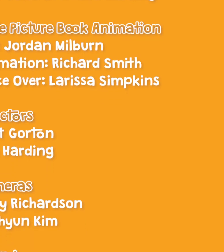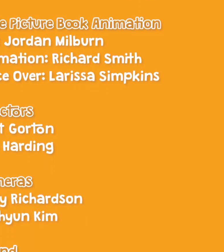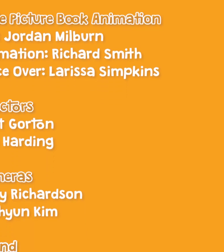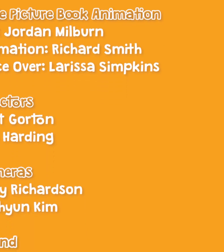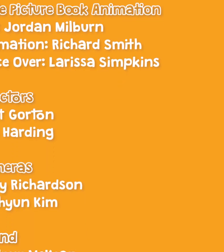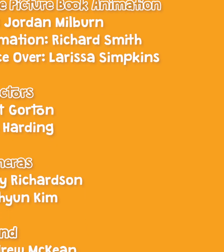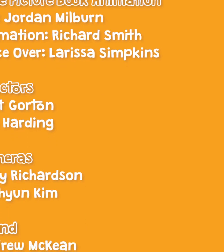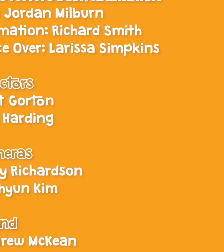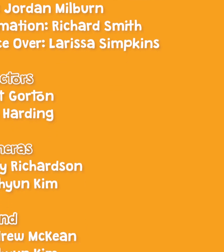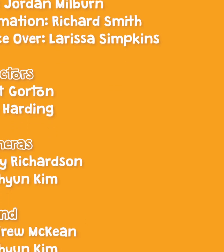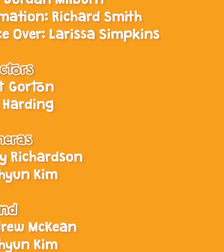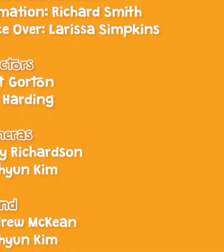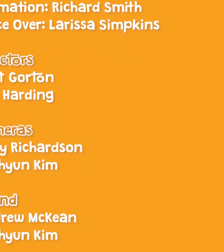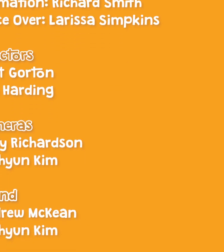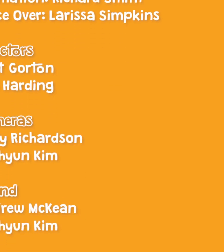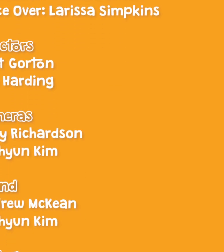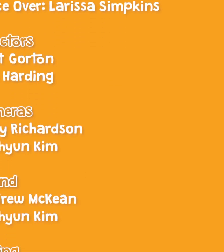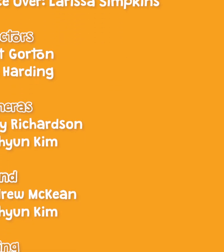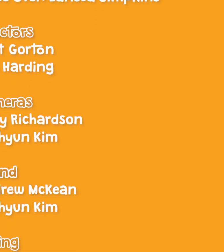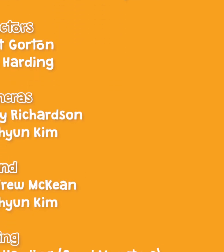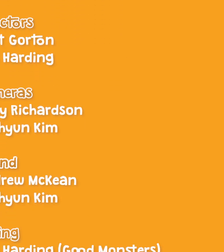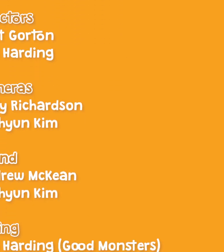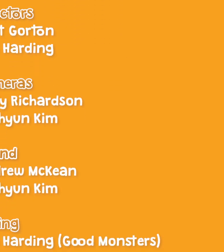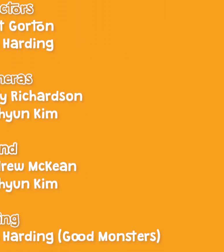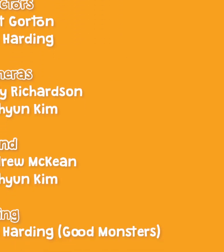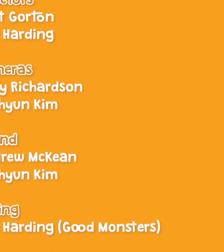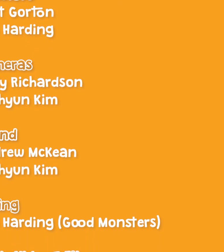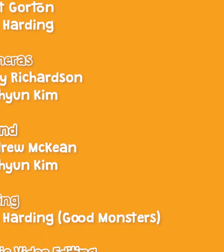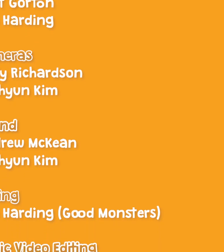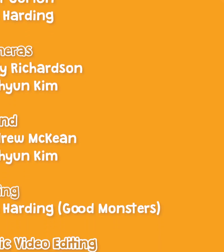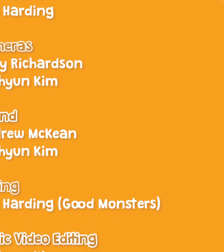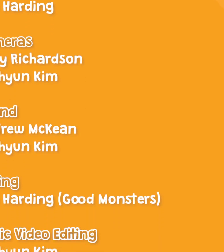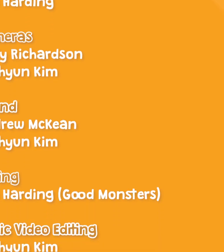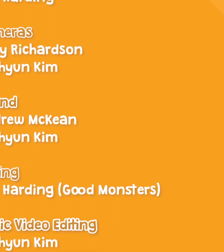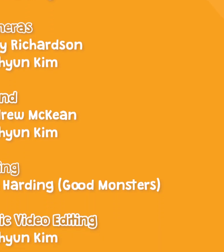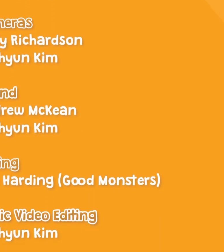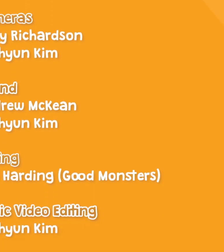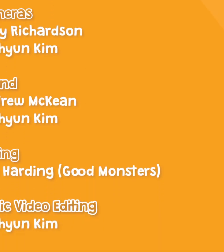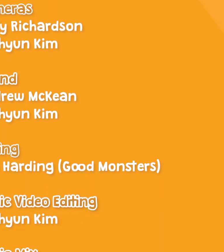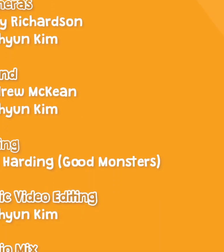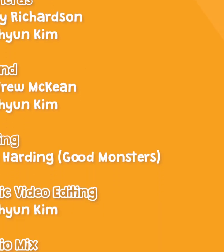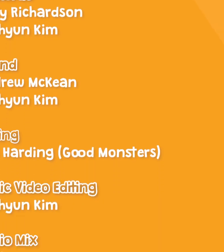[Producer] So, Reg thinks that you cheated. But look, I think this Reg is a poor sport.